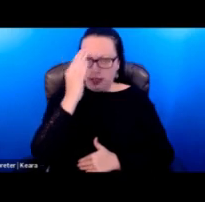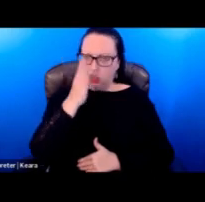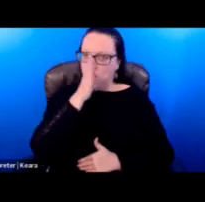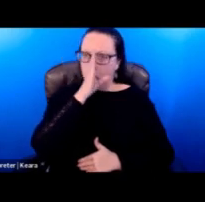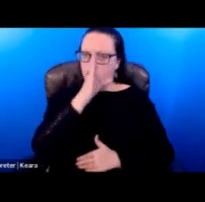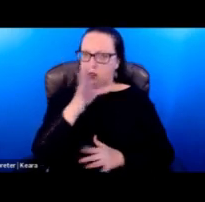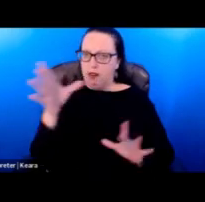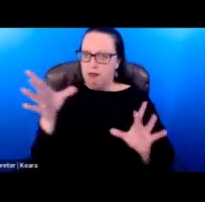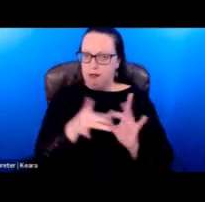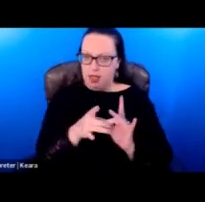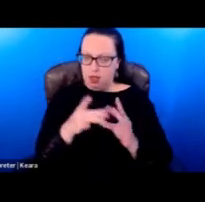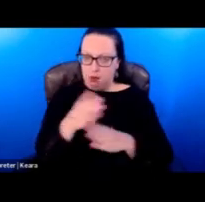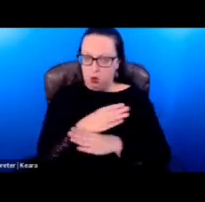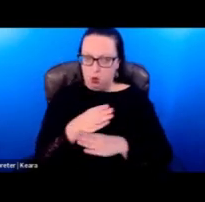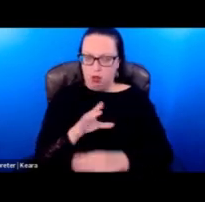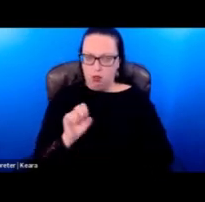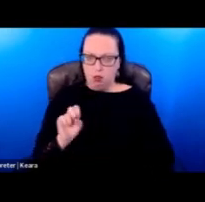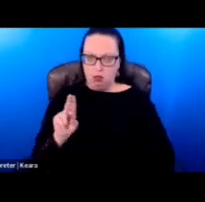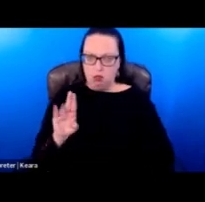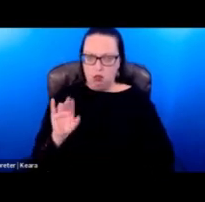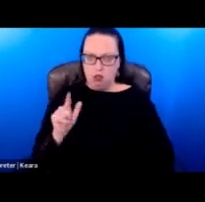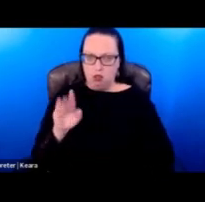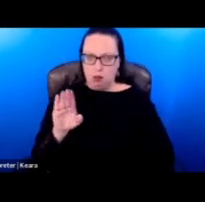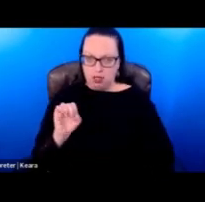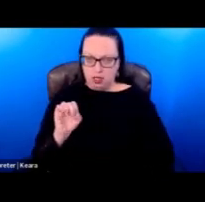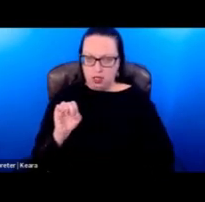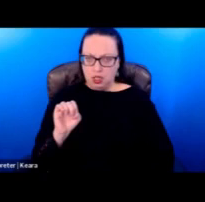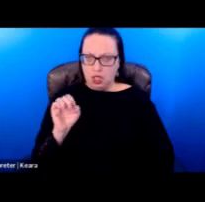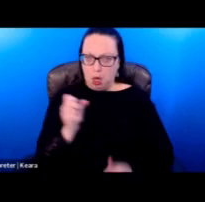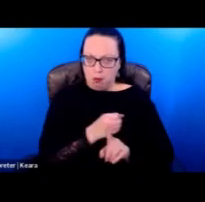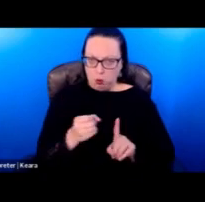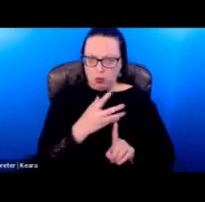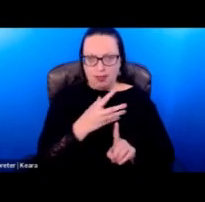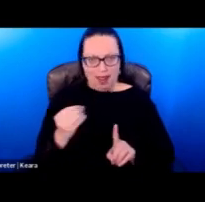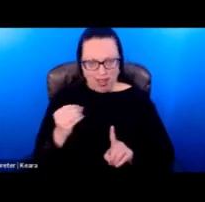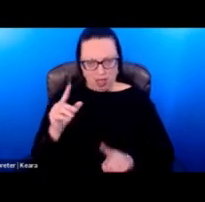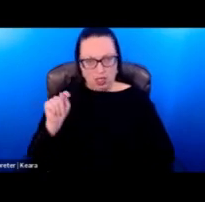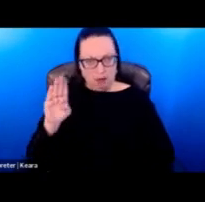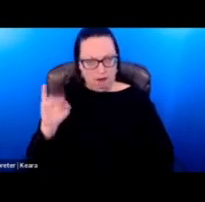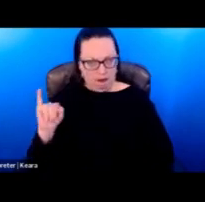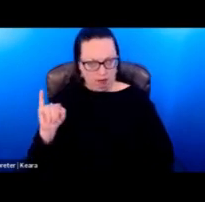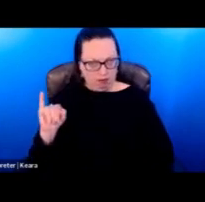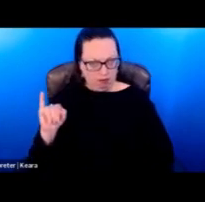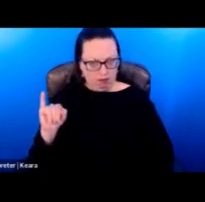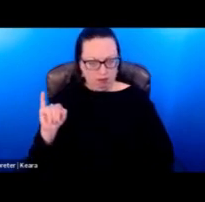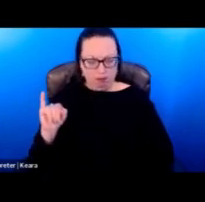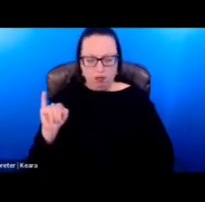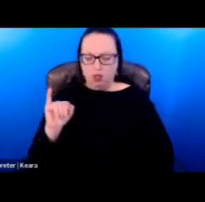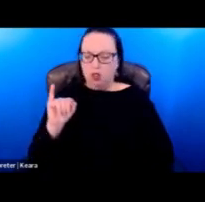between substance abuse and traumatic brain injury, the rates are higher than in the general population. And there's a whole host of reasons. And in